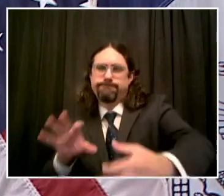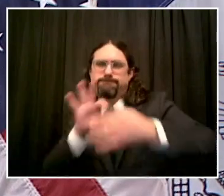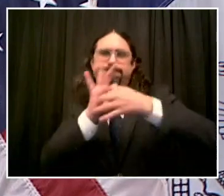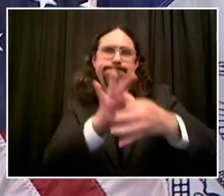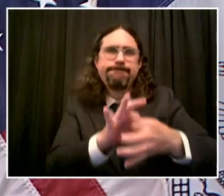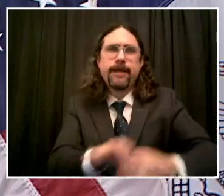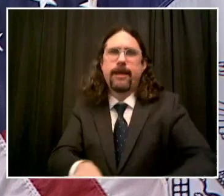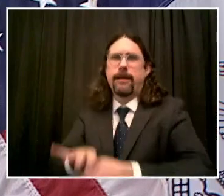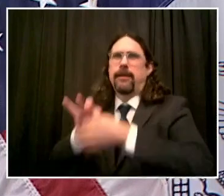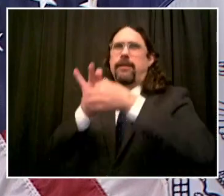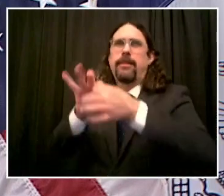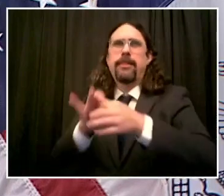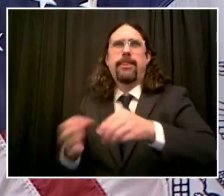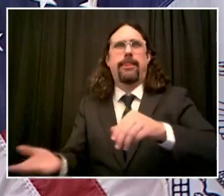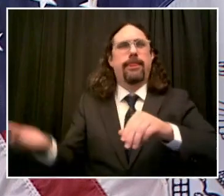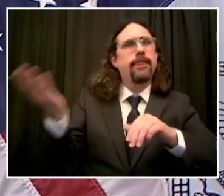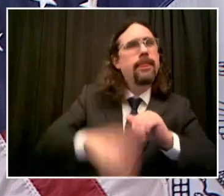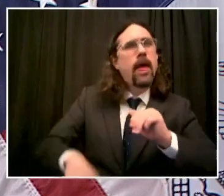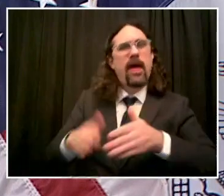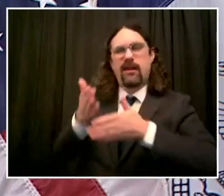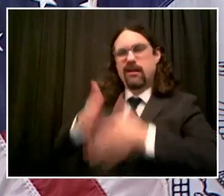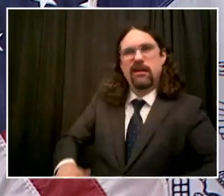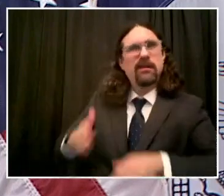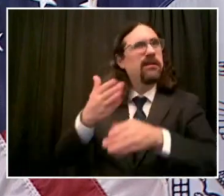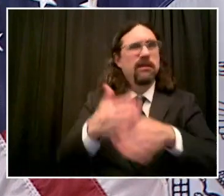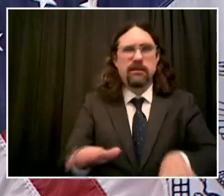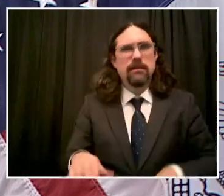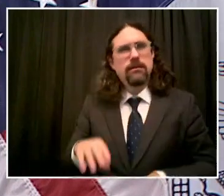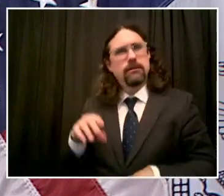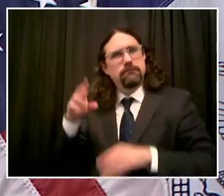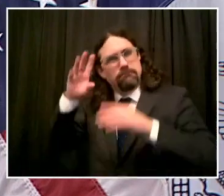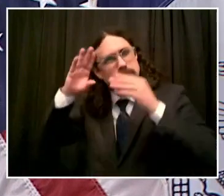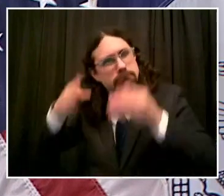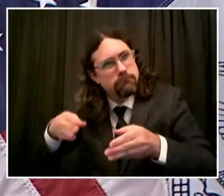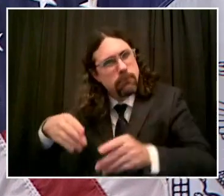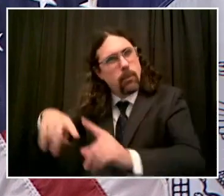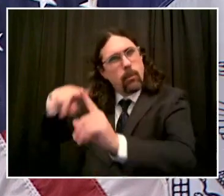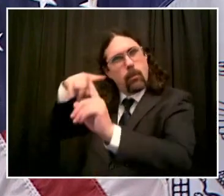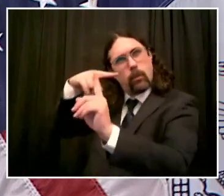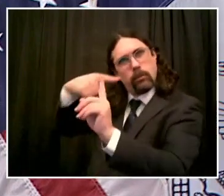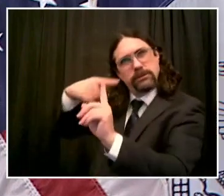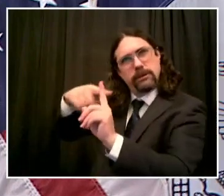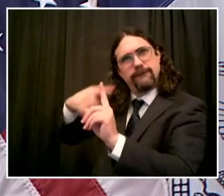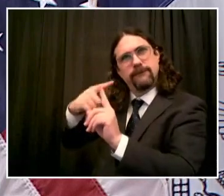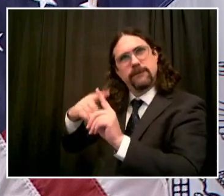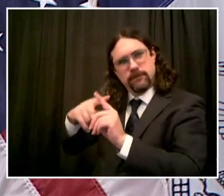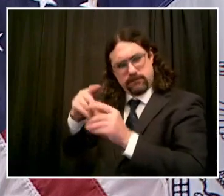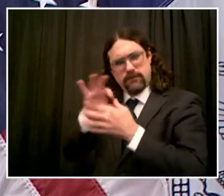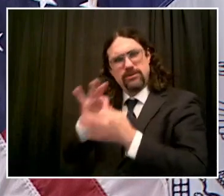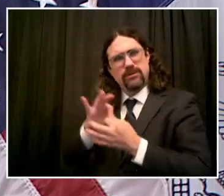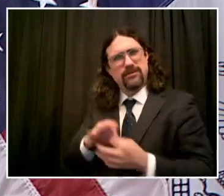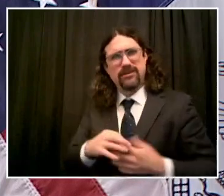NEW YORKERS KNOW IT AND THEY WANT PEACE AND A POSITIVE PRODUCTIVE RTSH BEEETH M AND